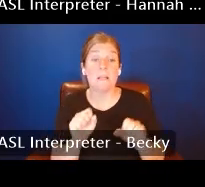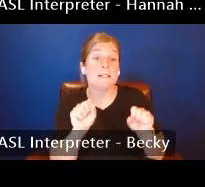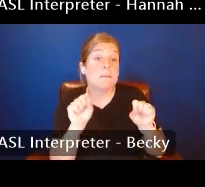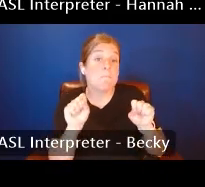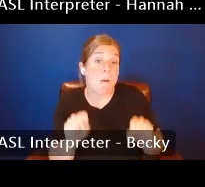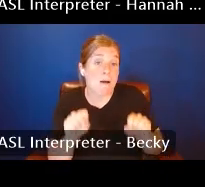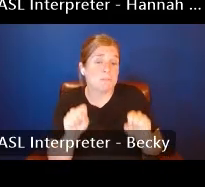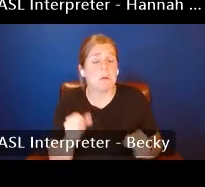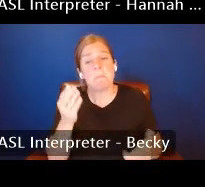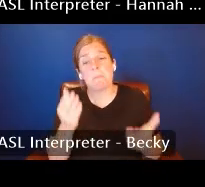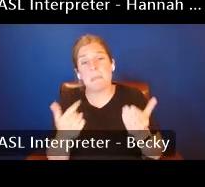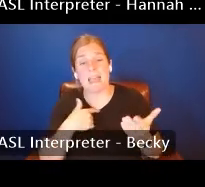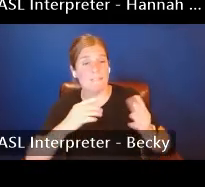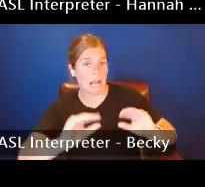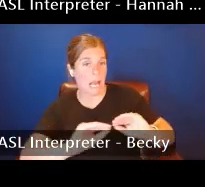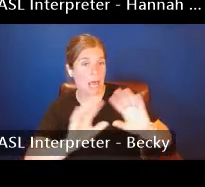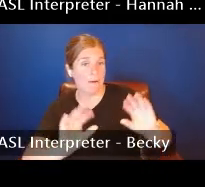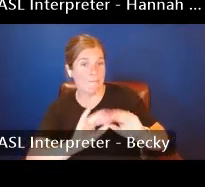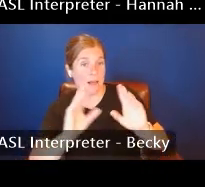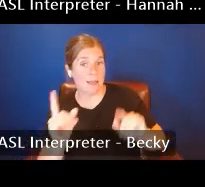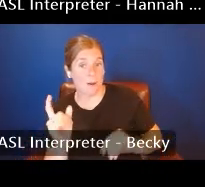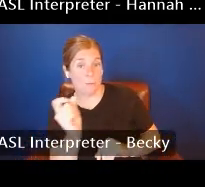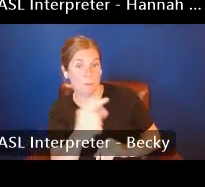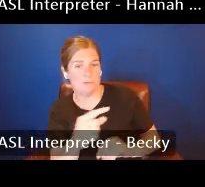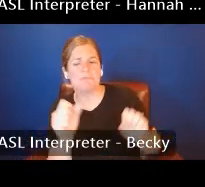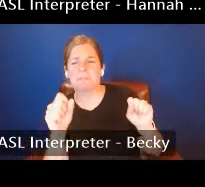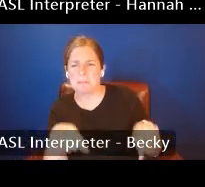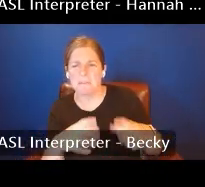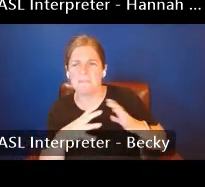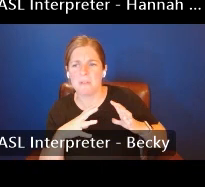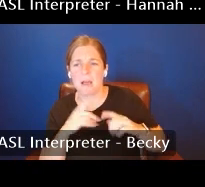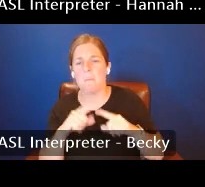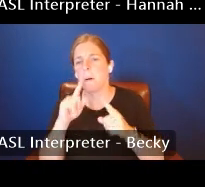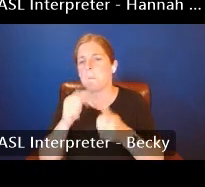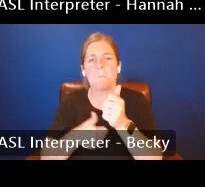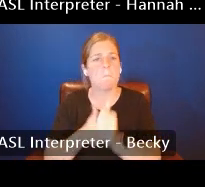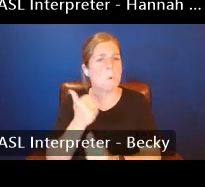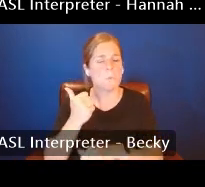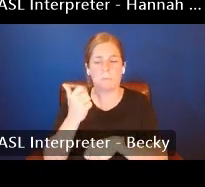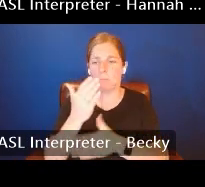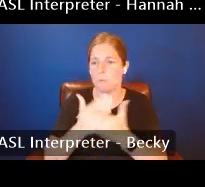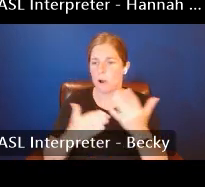and you can bring that up as a clarifying question. But for the most part, we're going to have a talk.